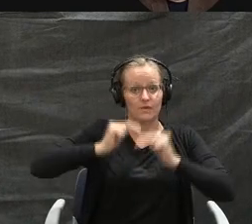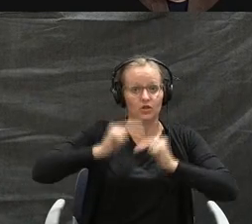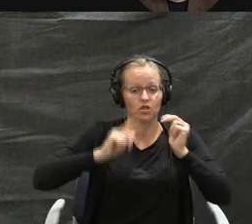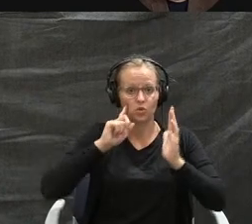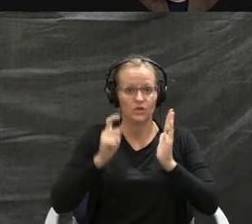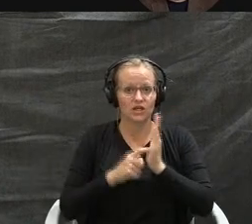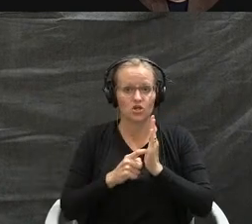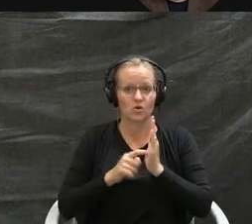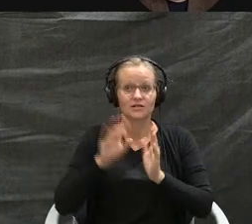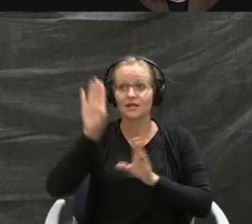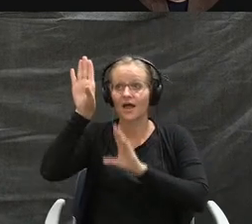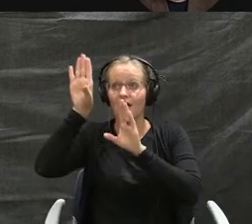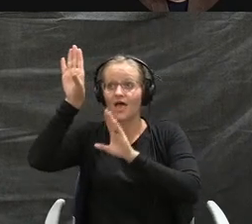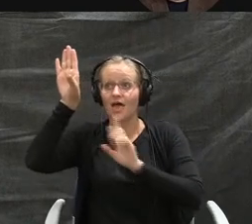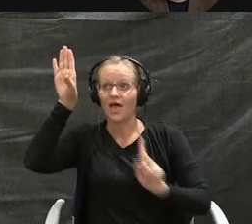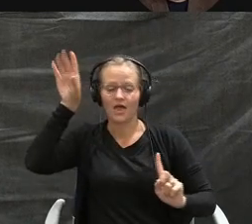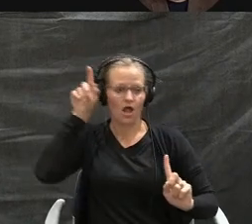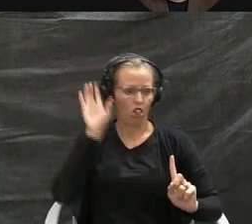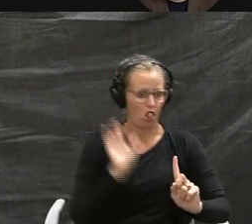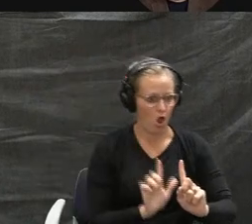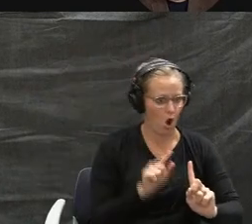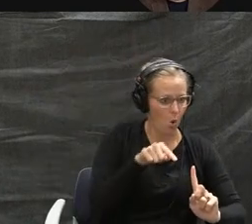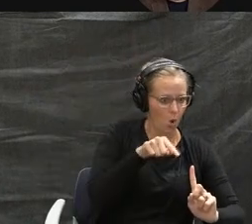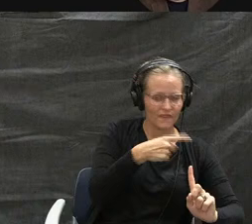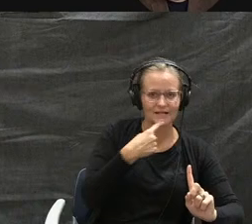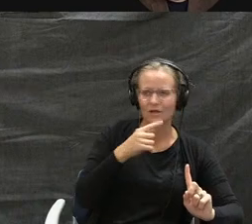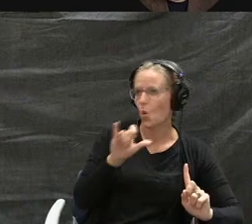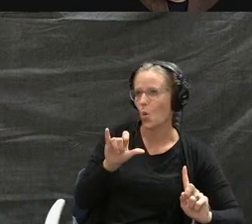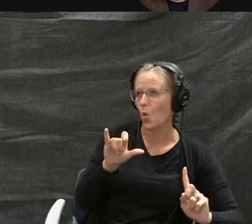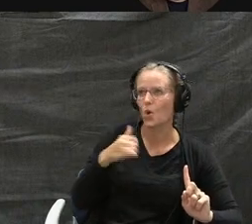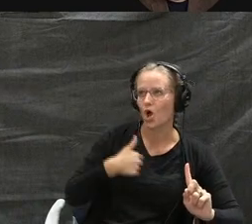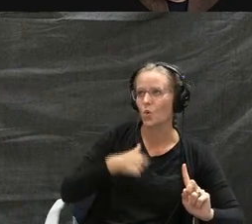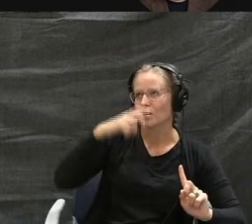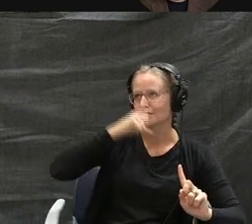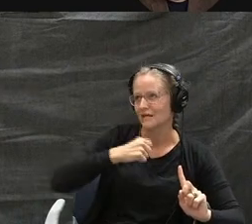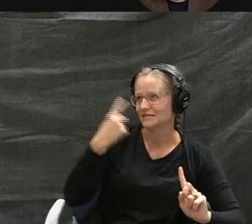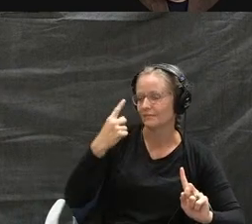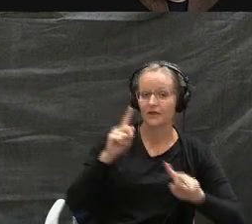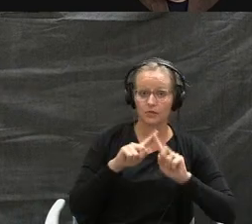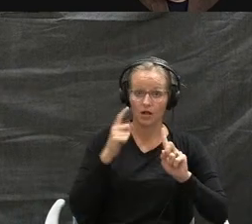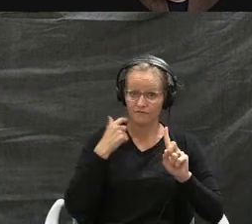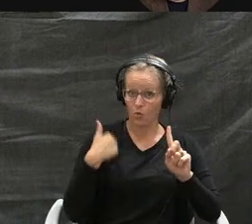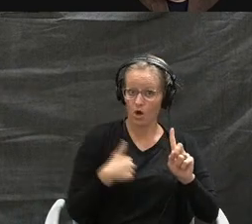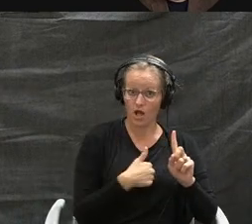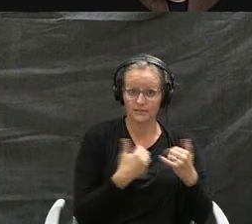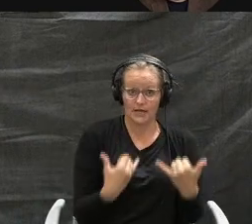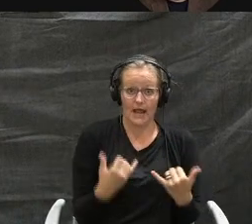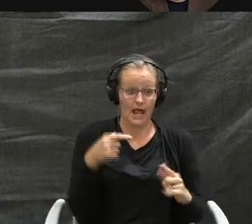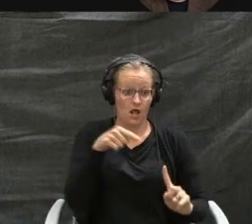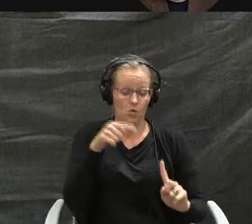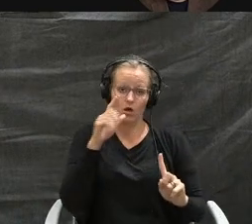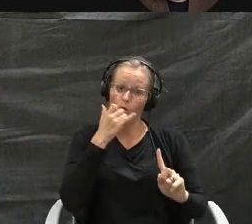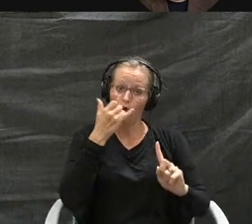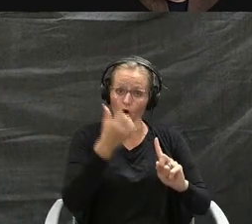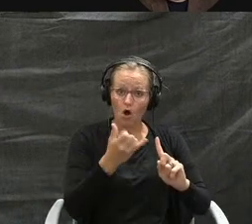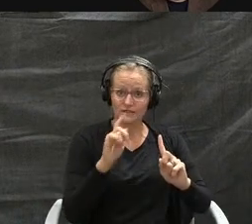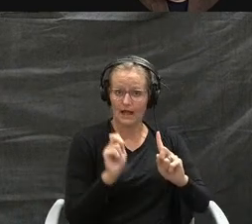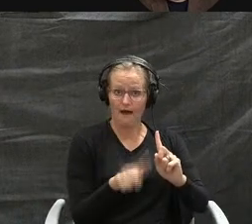They said oh we miss something in this situation we call and they said no, we're good to go and in fact they have a they